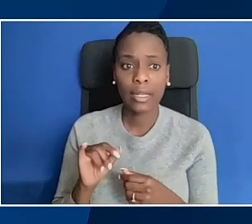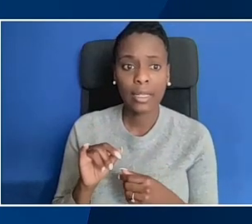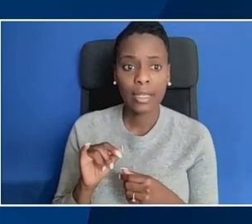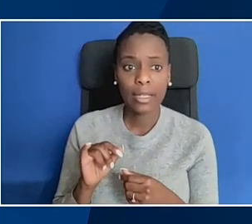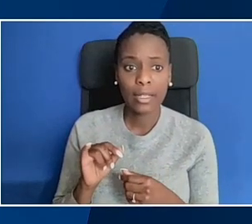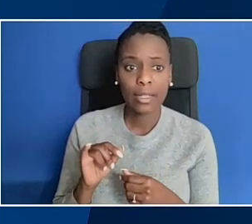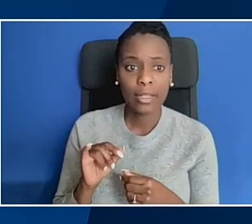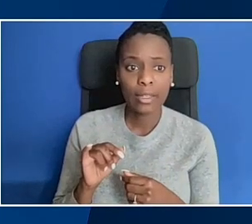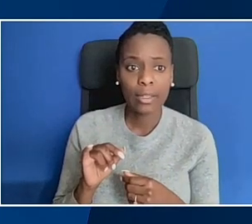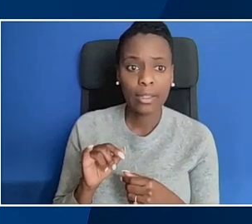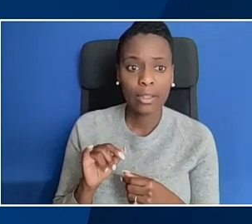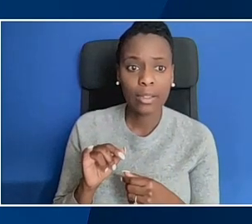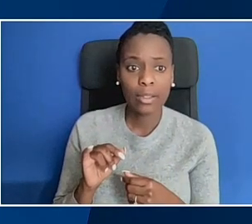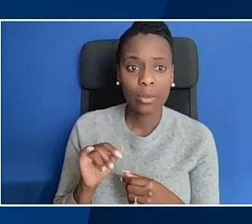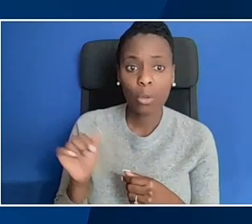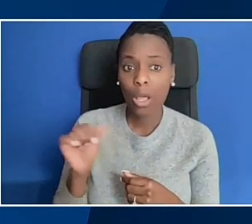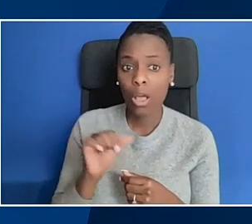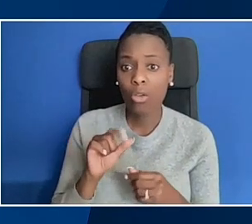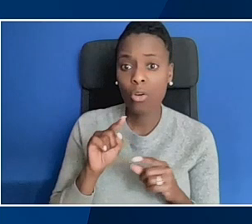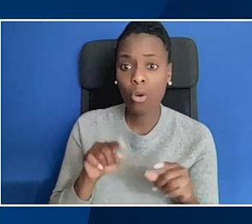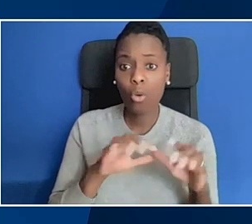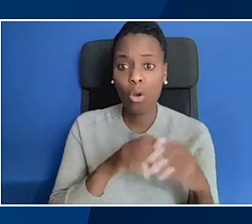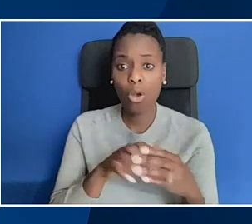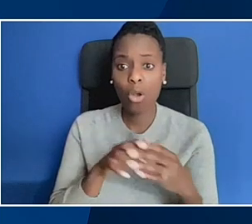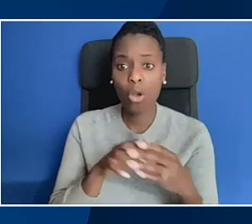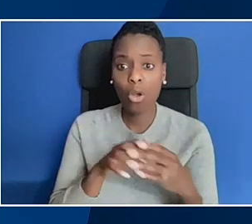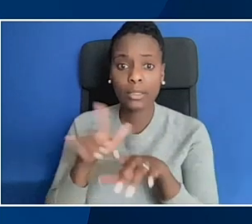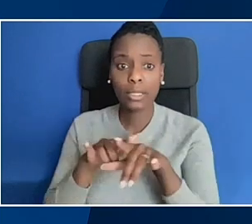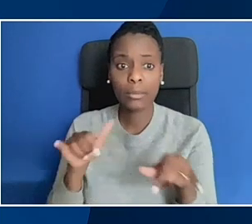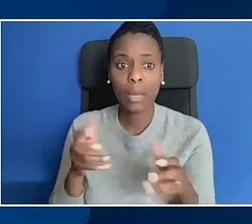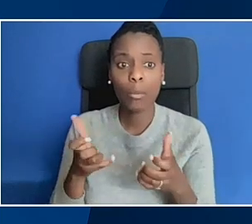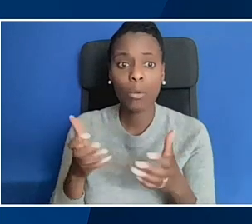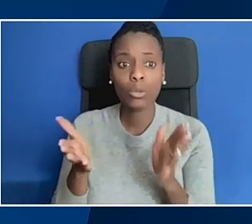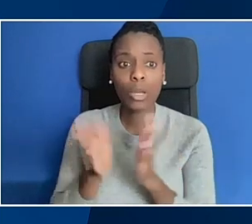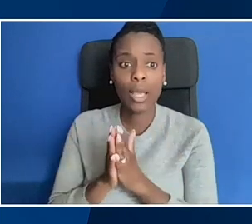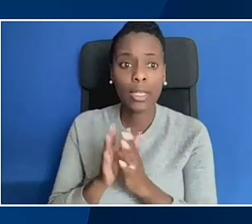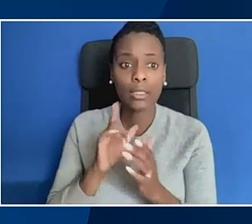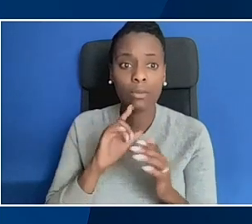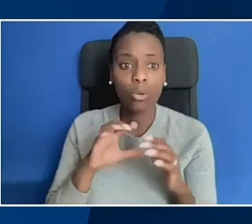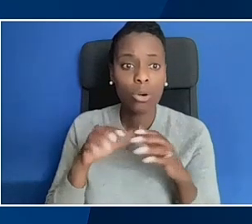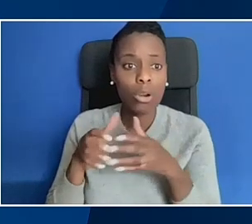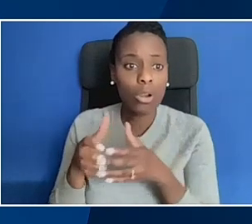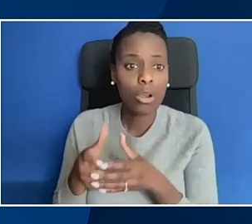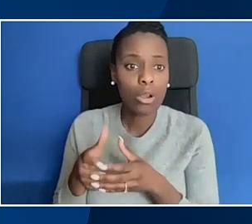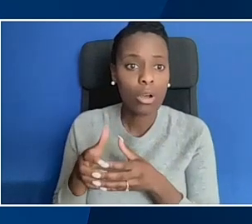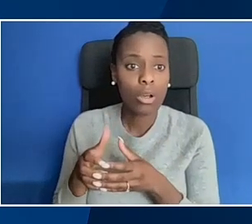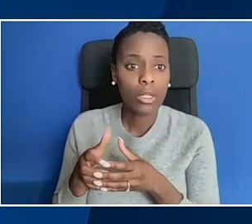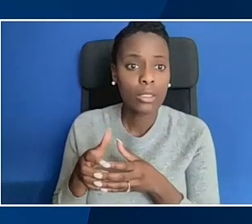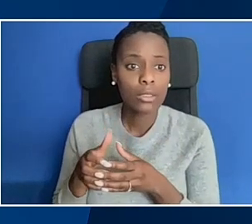that, is it appropriate? I mean, I like to ask for a caucus if that's the right time with Department officials while that other caucus is